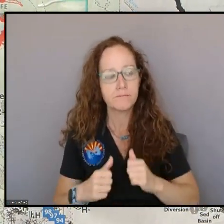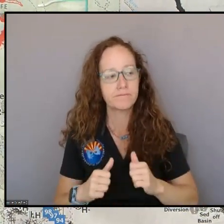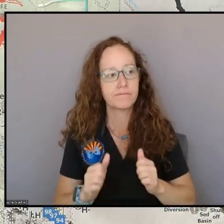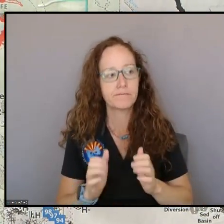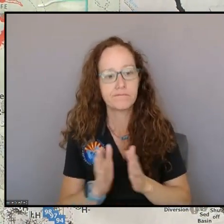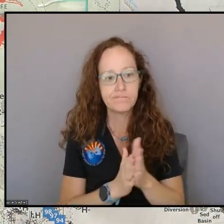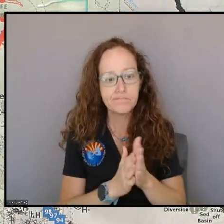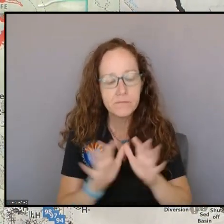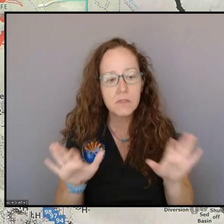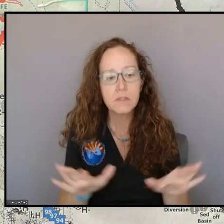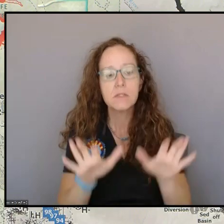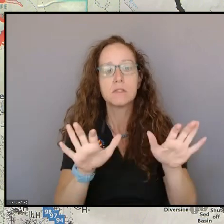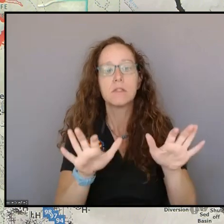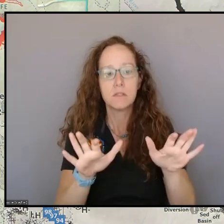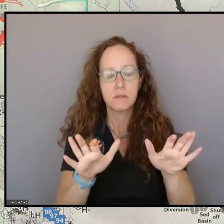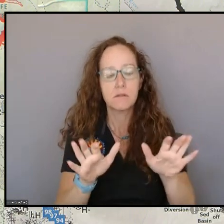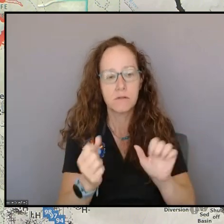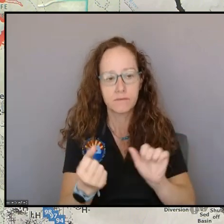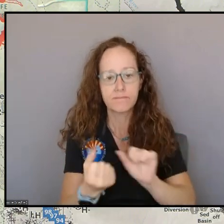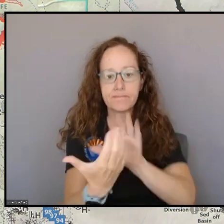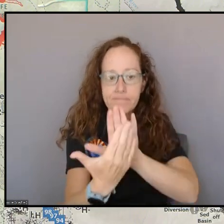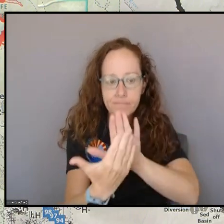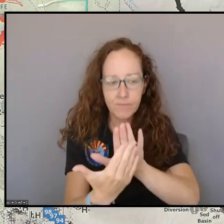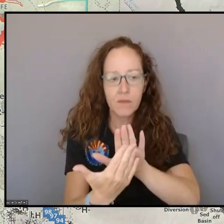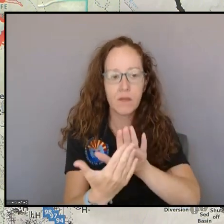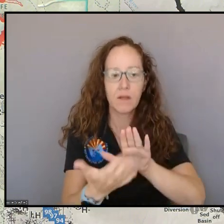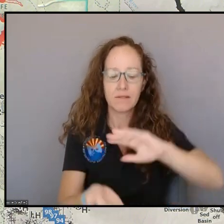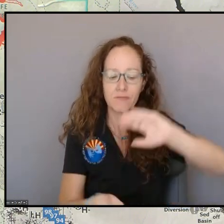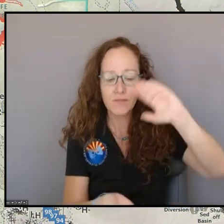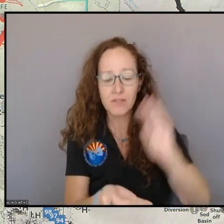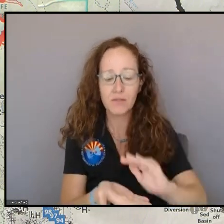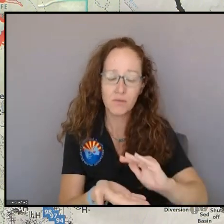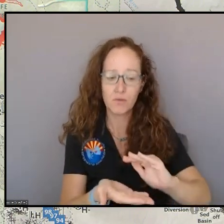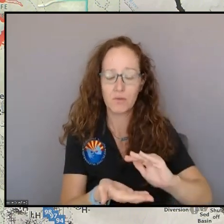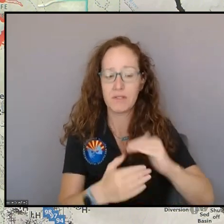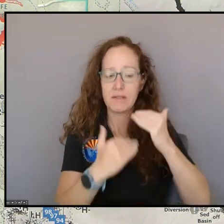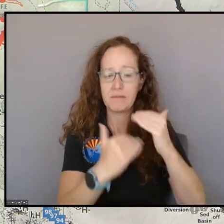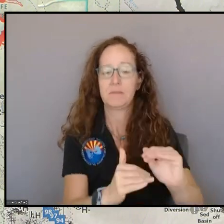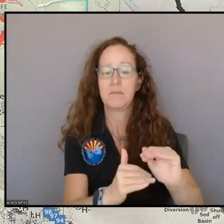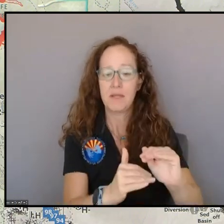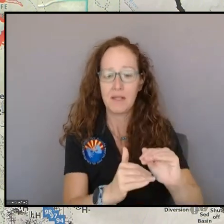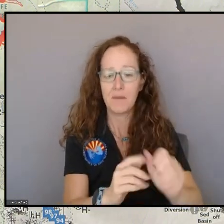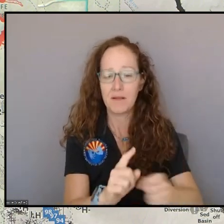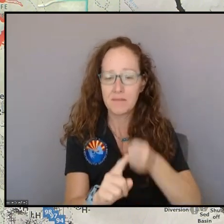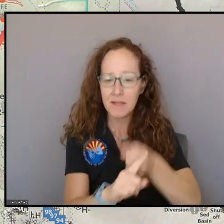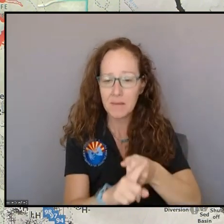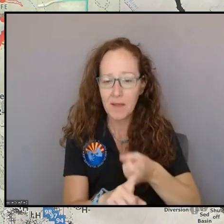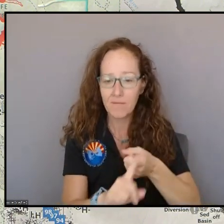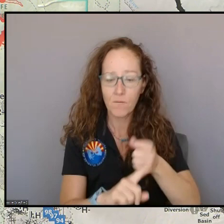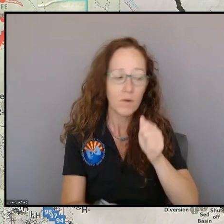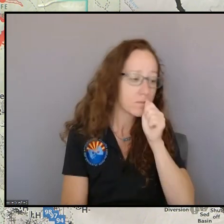private and federal lands, and the values at risk on the National Forest and in the private land. So, we do take that as a